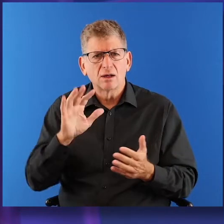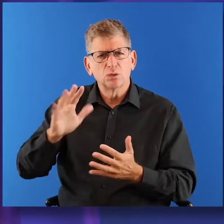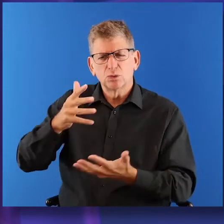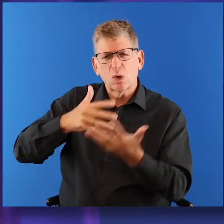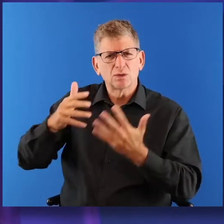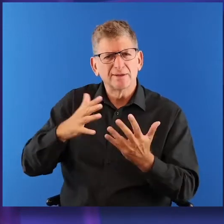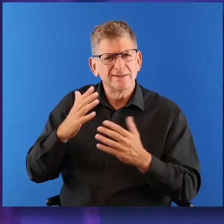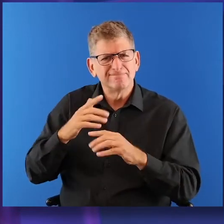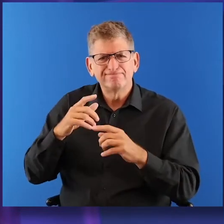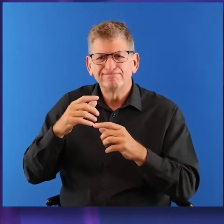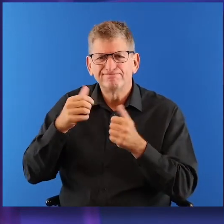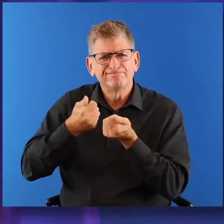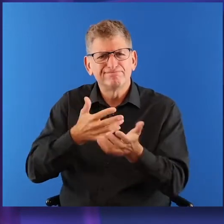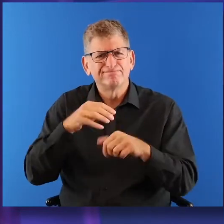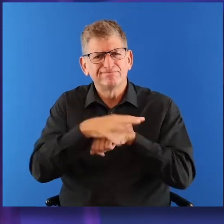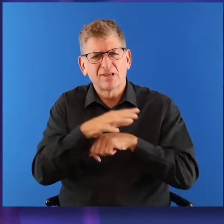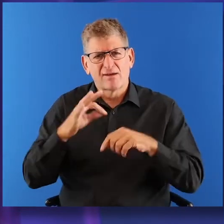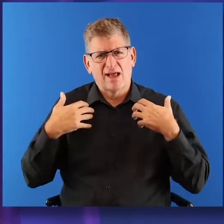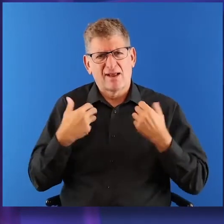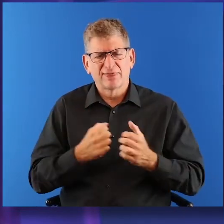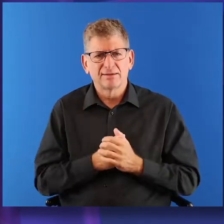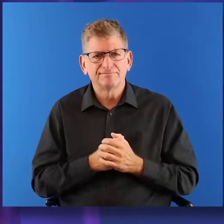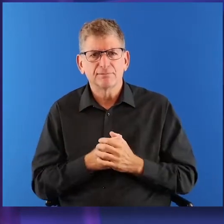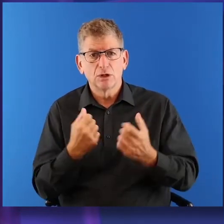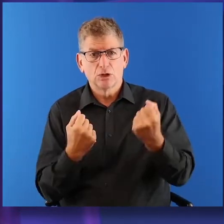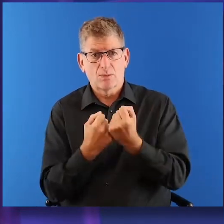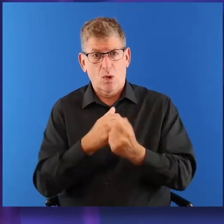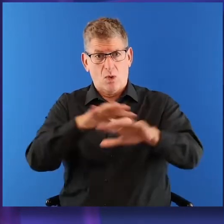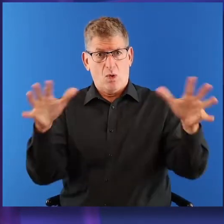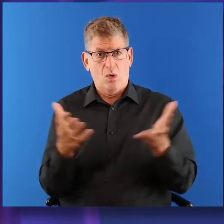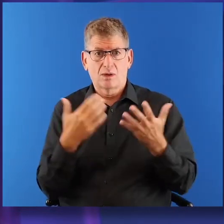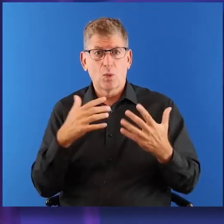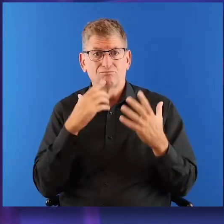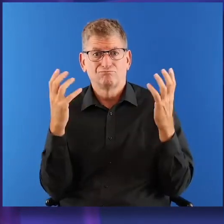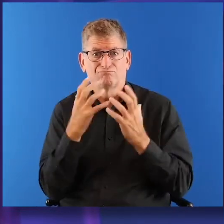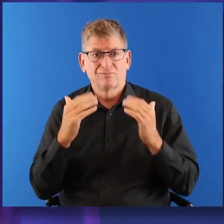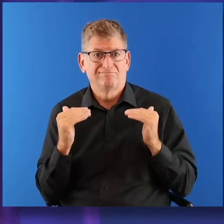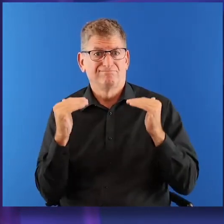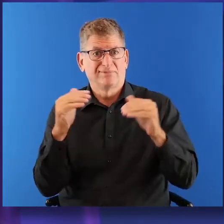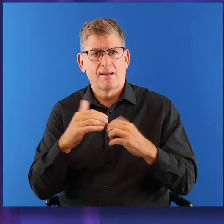Cloud-based platforms that support techniques such as machine learning, while at the same time